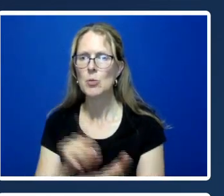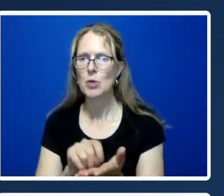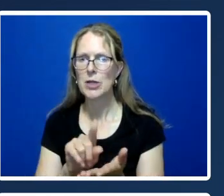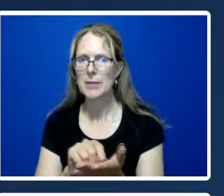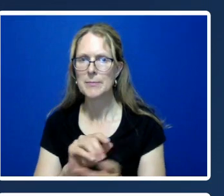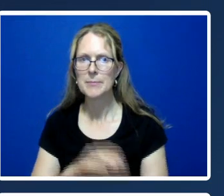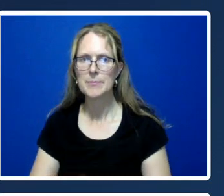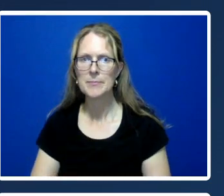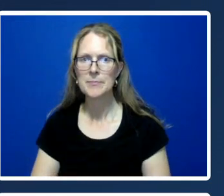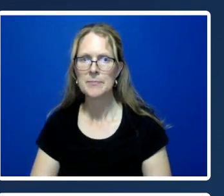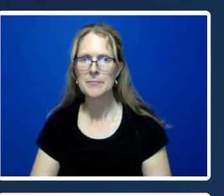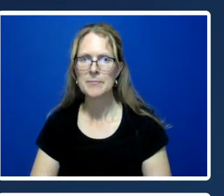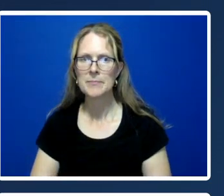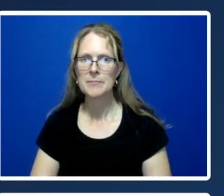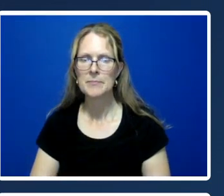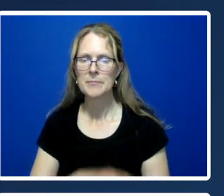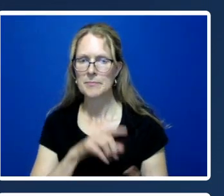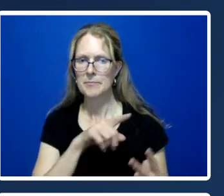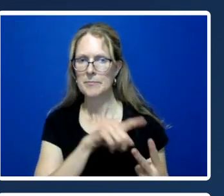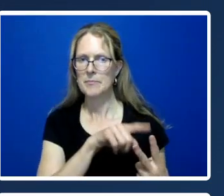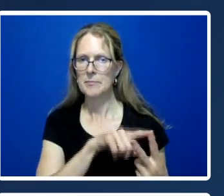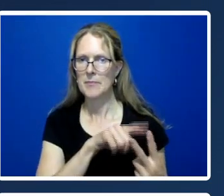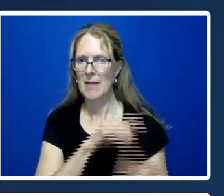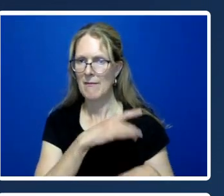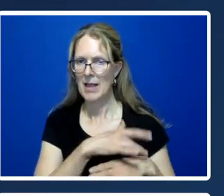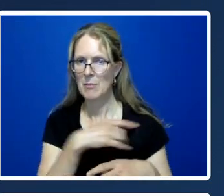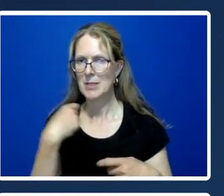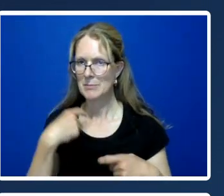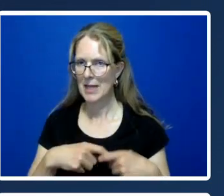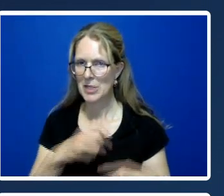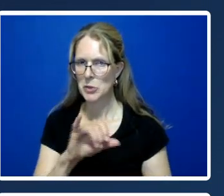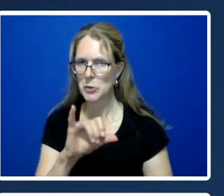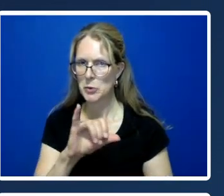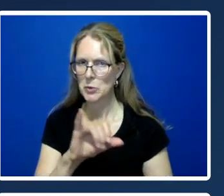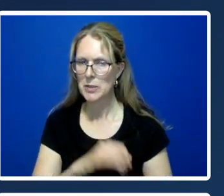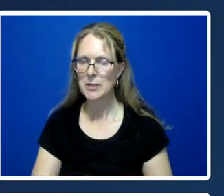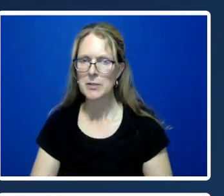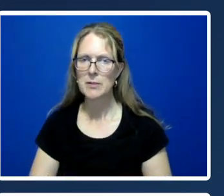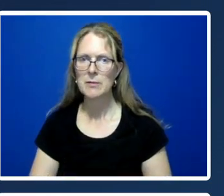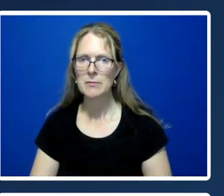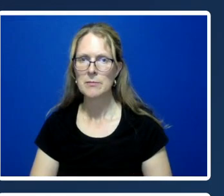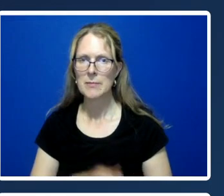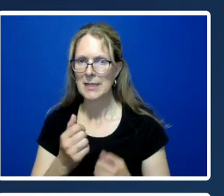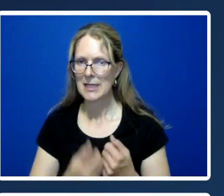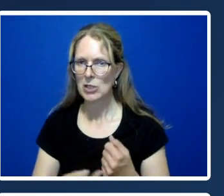in Spanish. But each toolkit will be used -- can be used as a step-by-step approach,